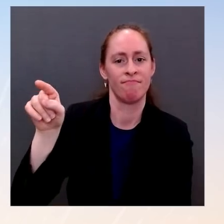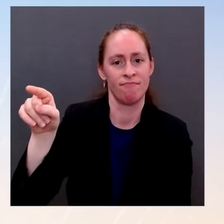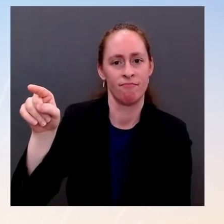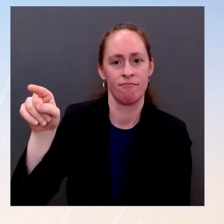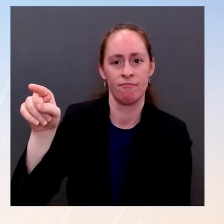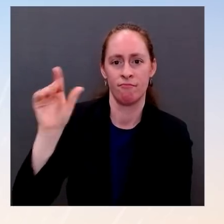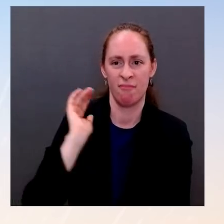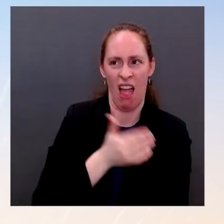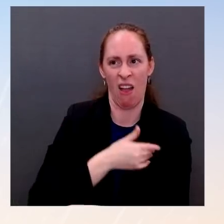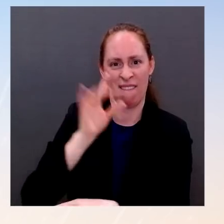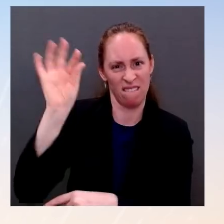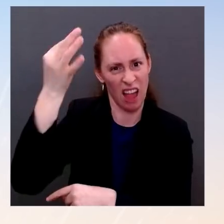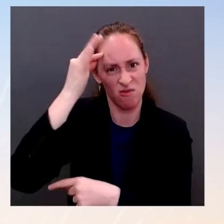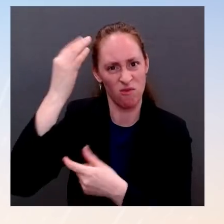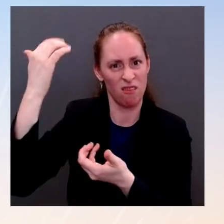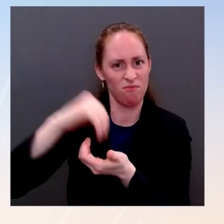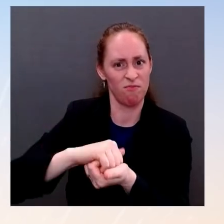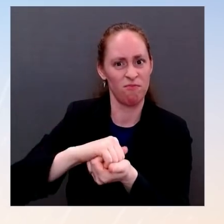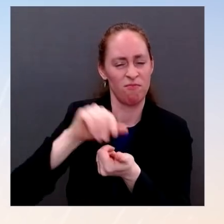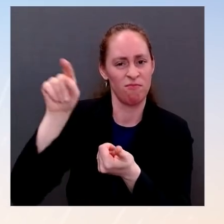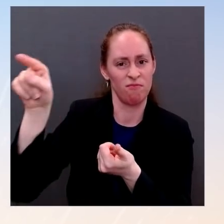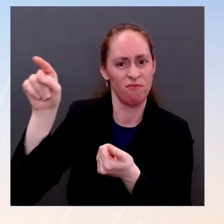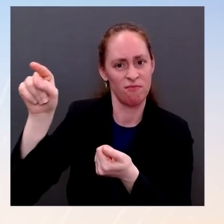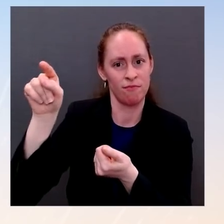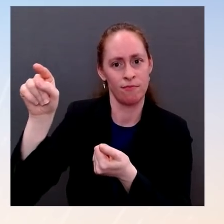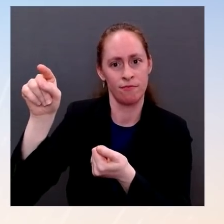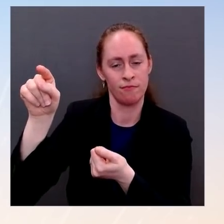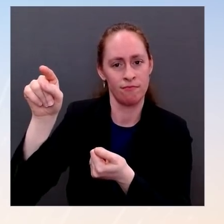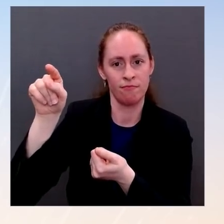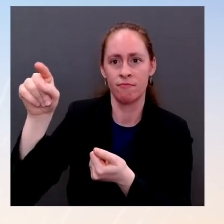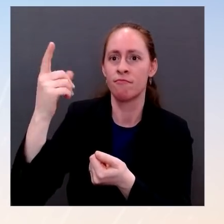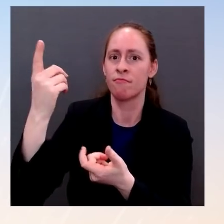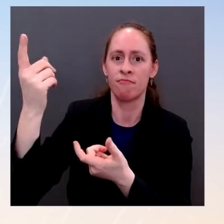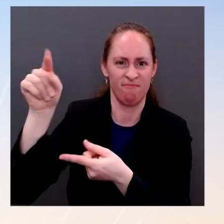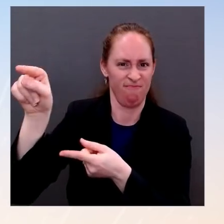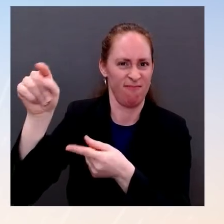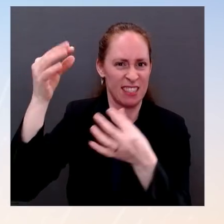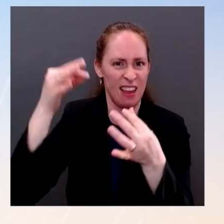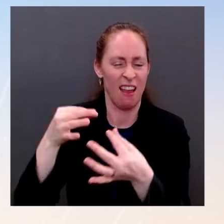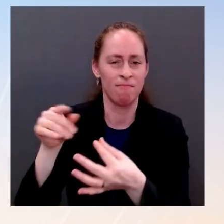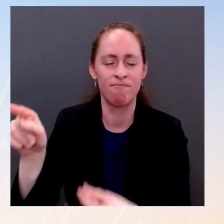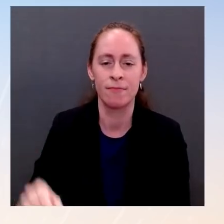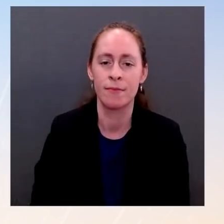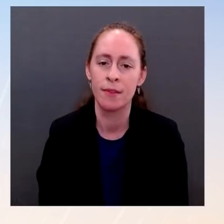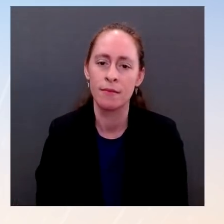Go ahead. The Press: Thanks, Jen. The former Minneapolis -- or suburban Minneapolis Police officer